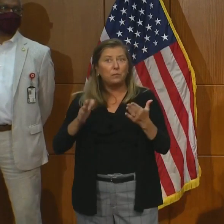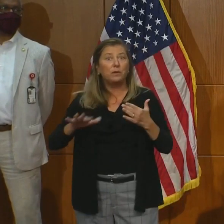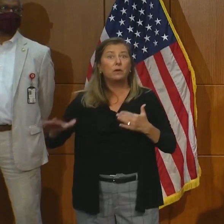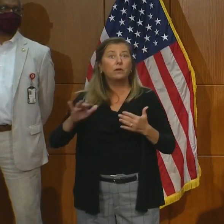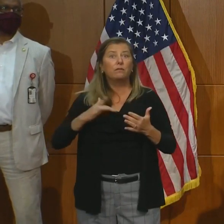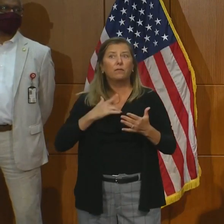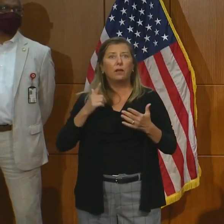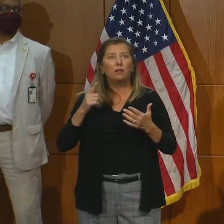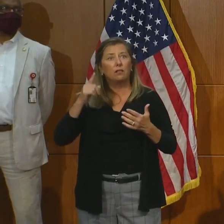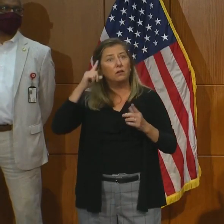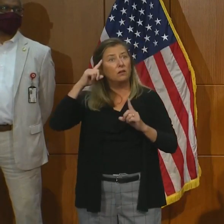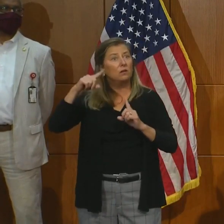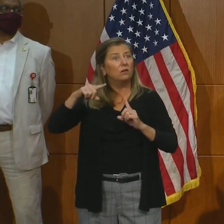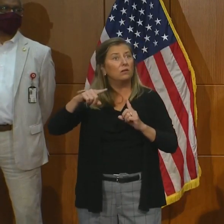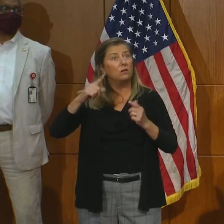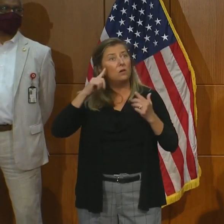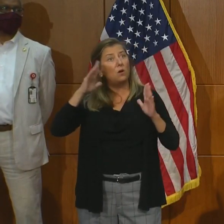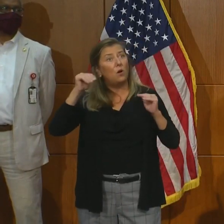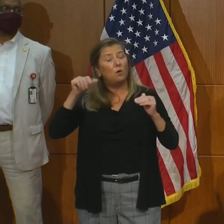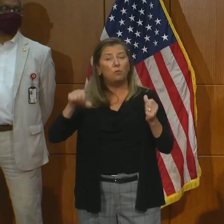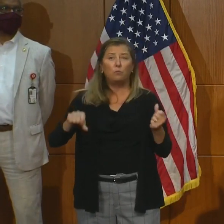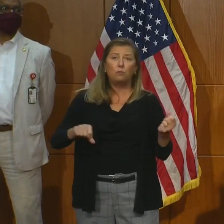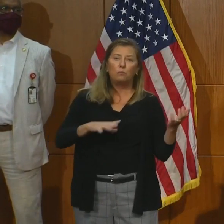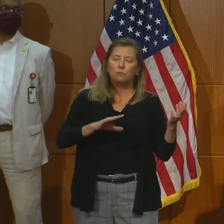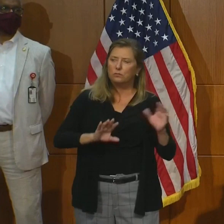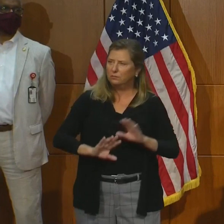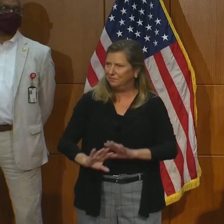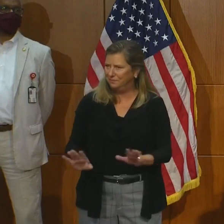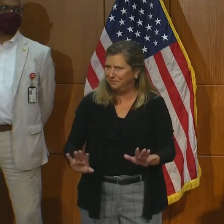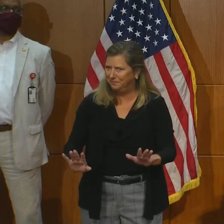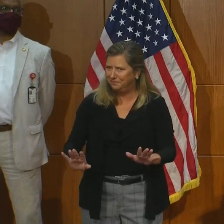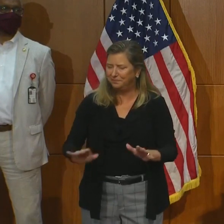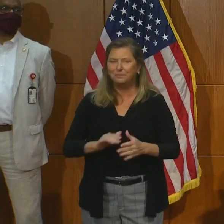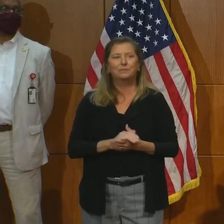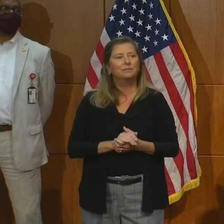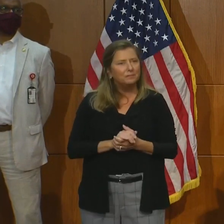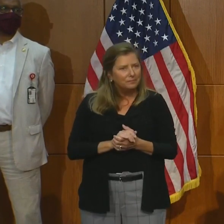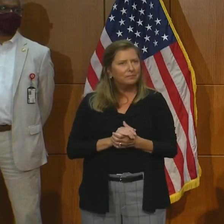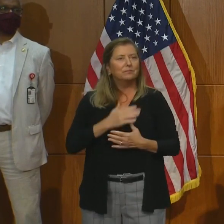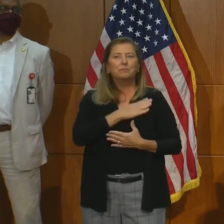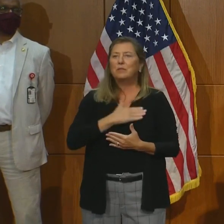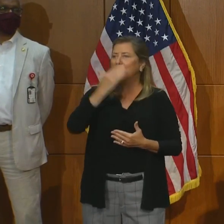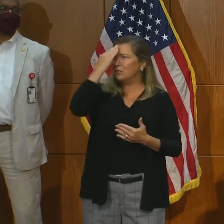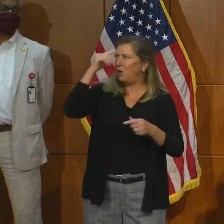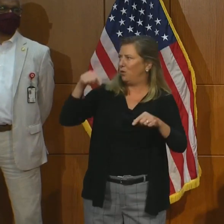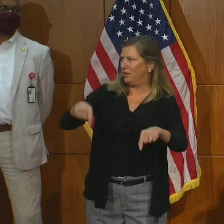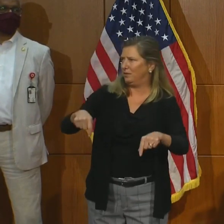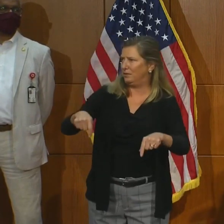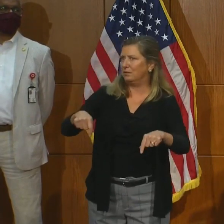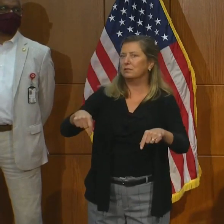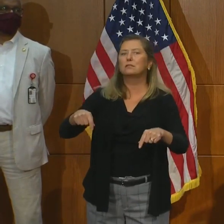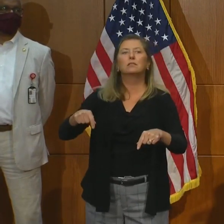AND WHAT TOMORROW WILL BRING. I'M WORRIED THAT PEOPLE ARE STARTING TO LOSE HOPE AND